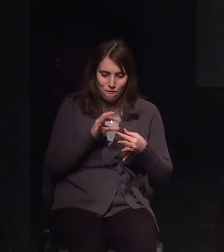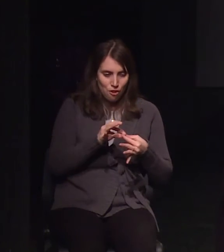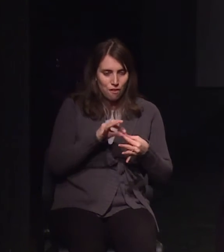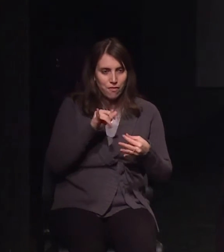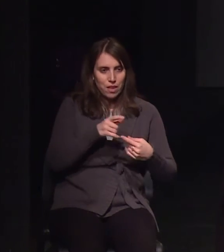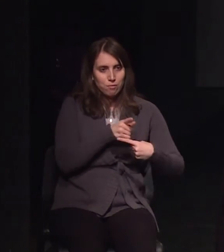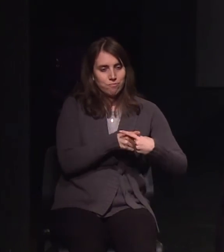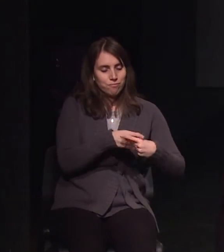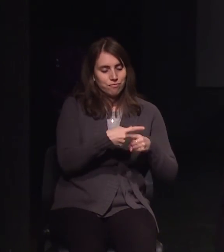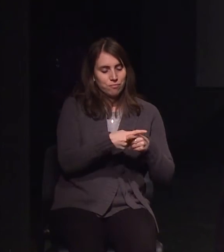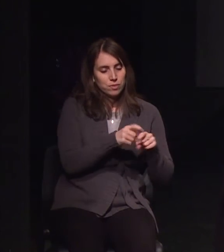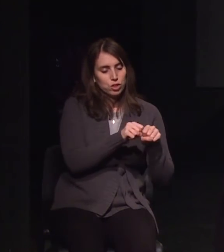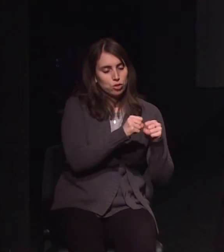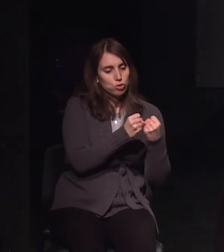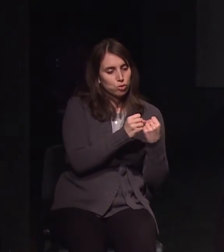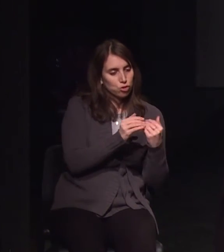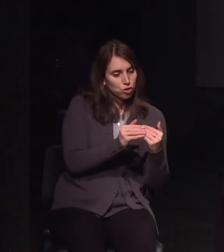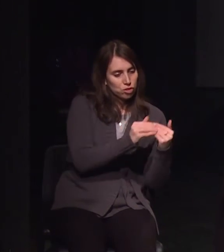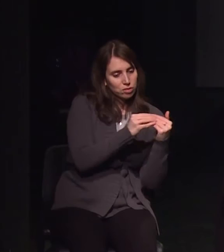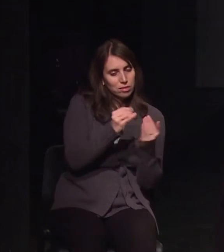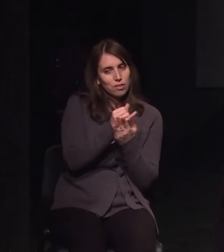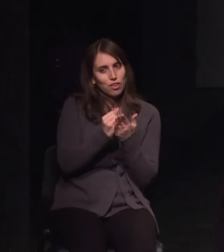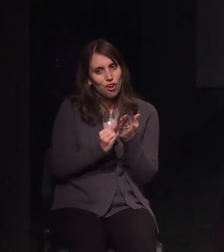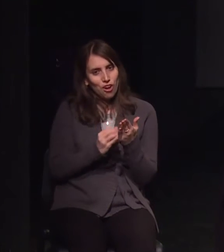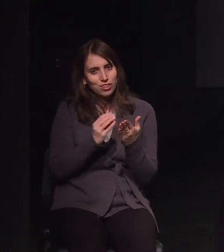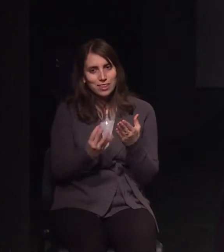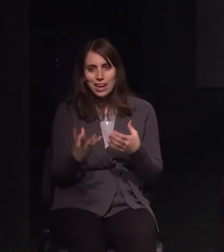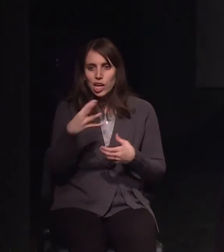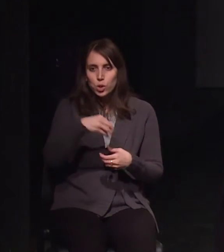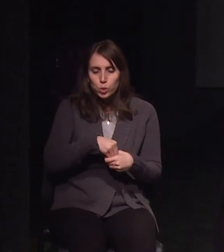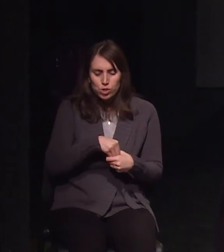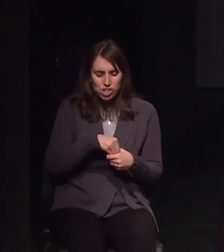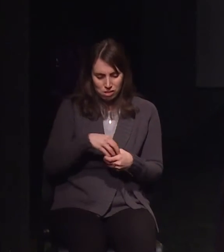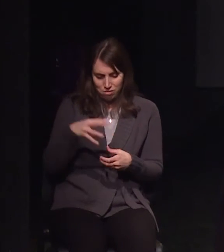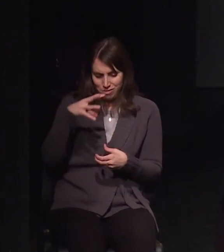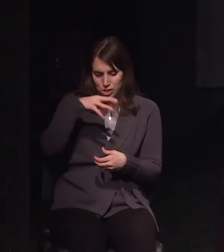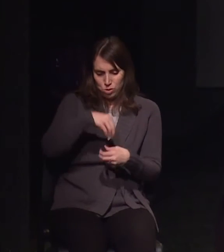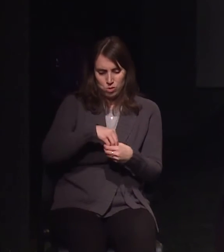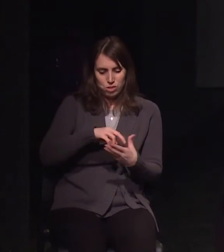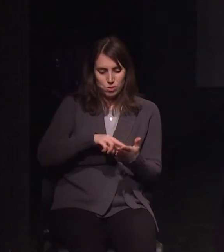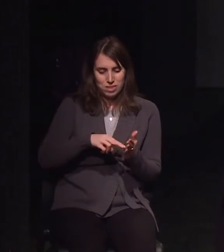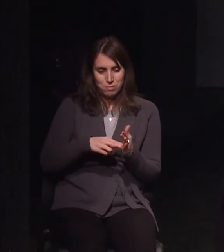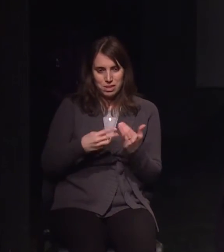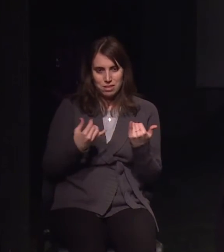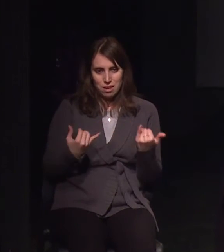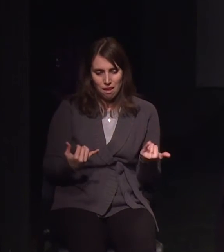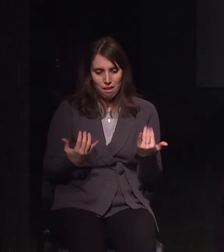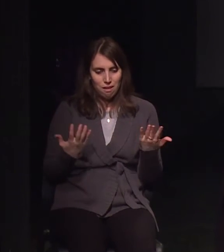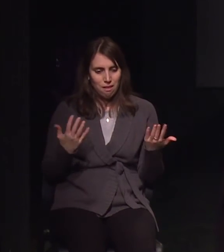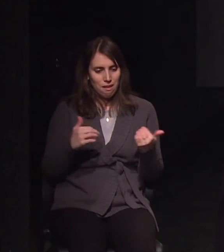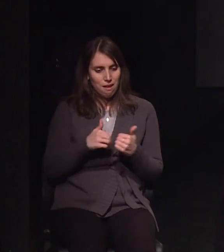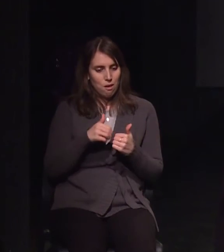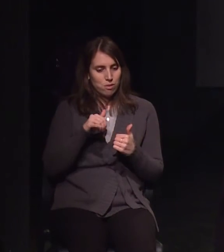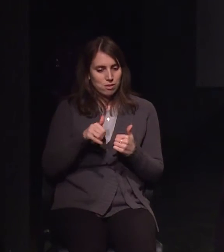about inclusion, and what inclusion means today, and why is that even relevant to the arts, and how is that helping us survive.